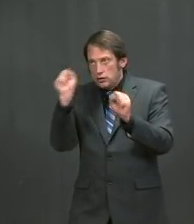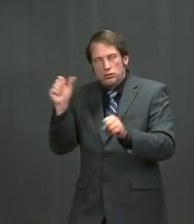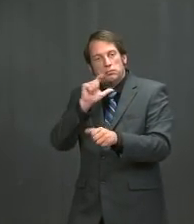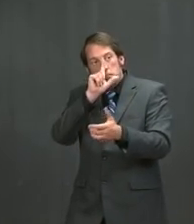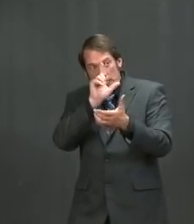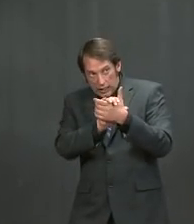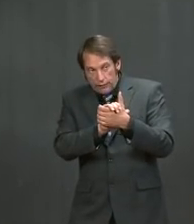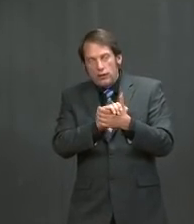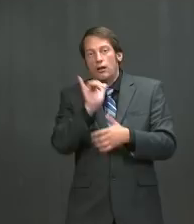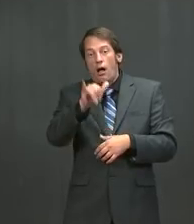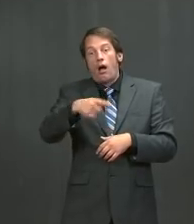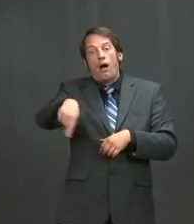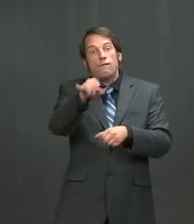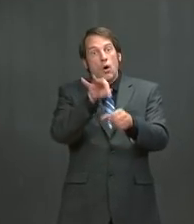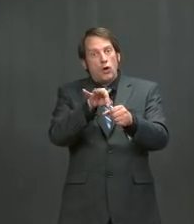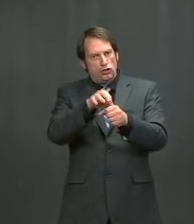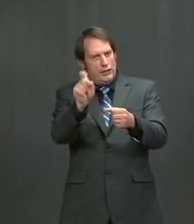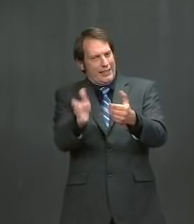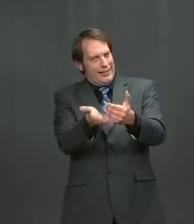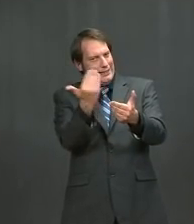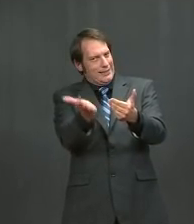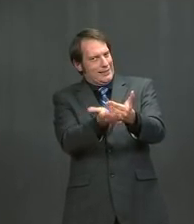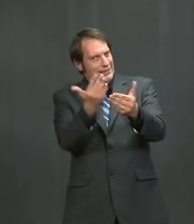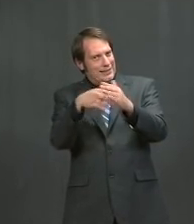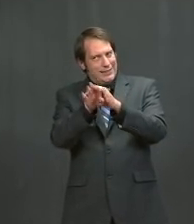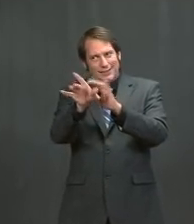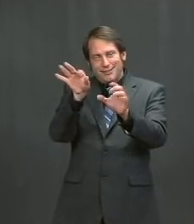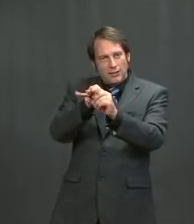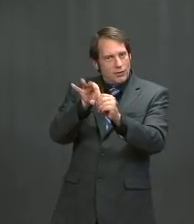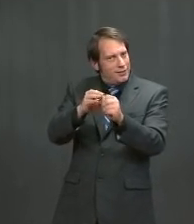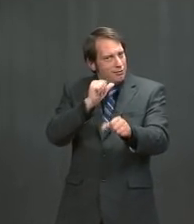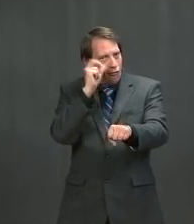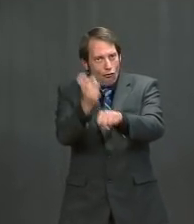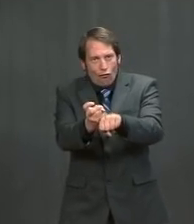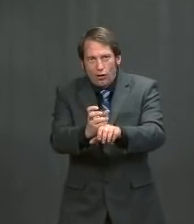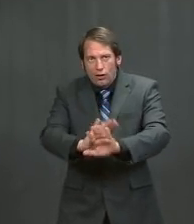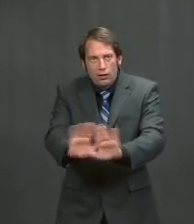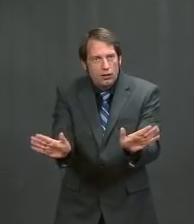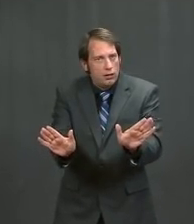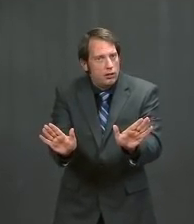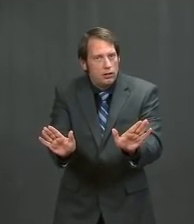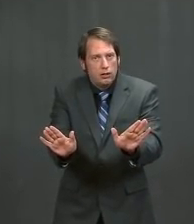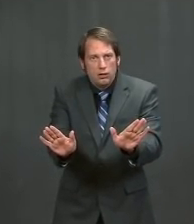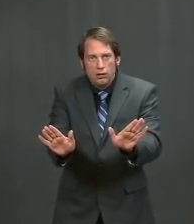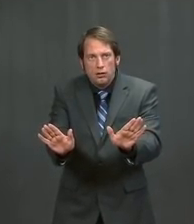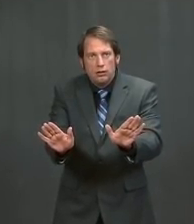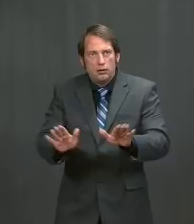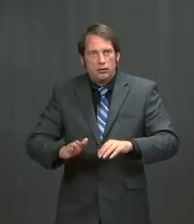And this bill makes it harder to request and return an absentee ballot. It collapses the length of Georgia's runoff election,